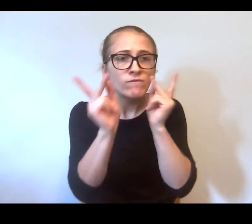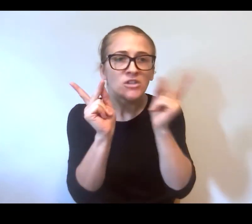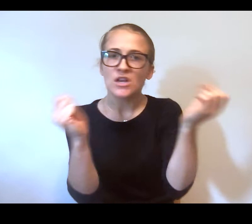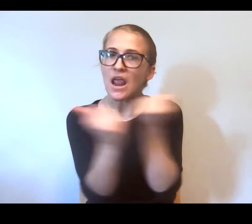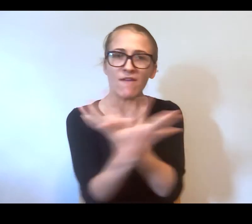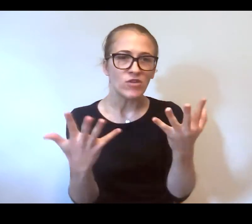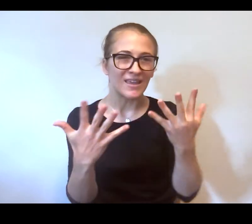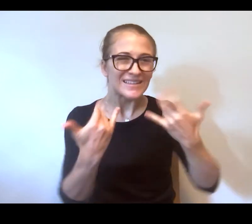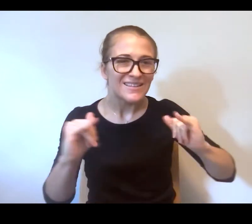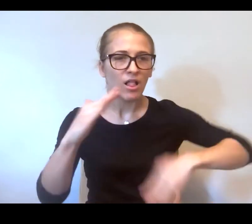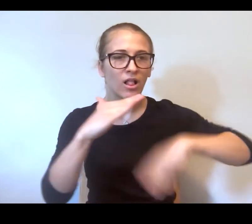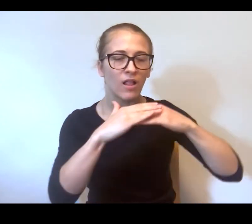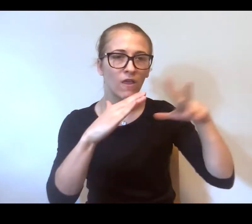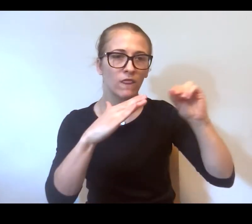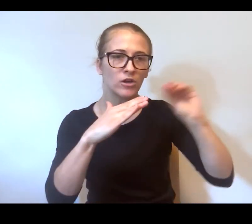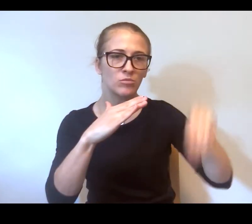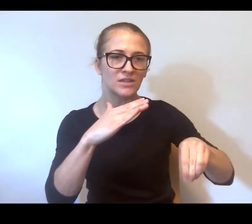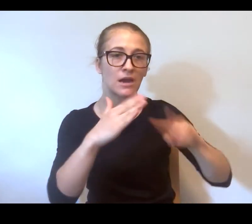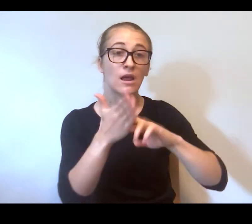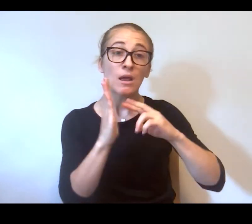So for me, having the proper interpreter makings a big